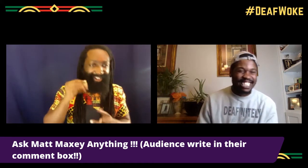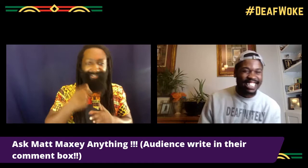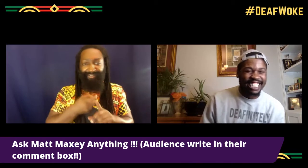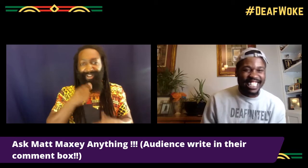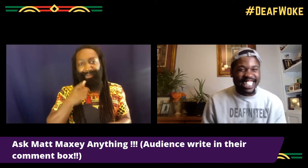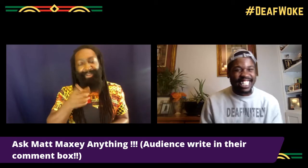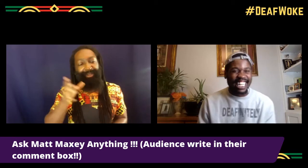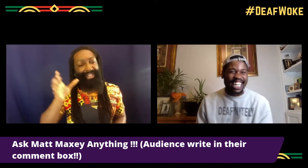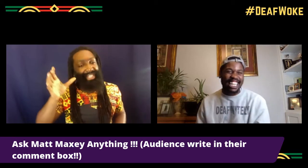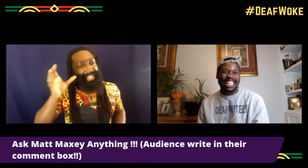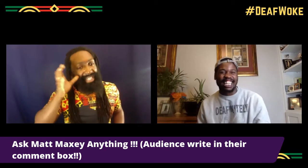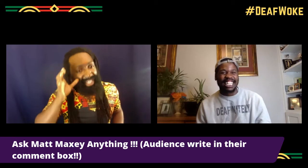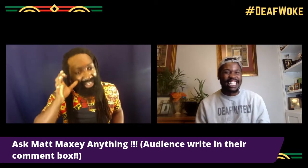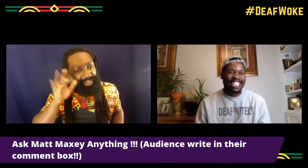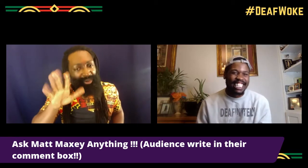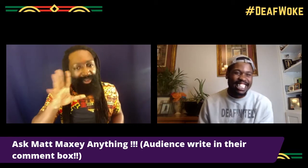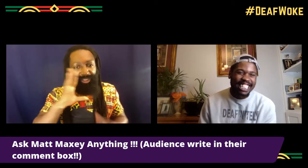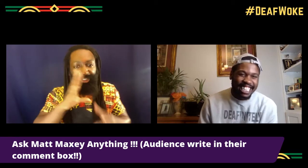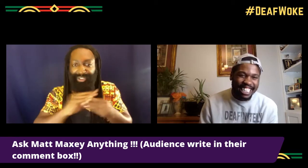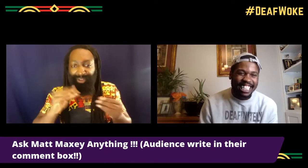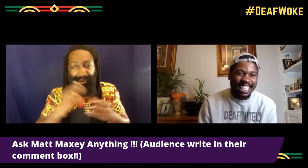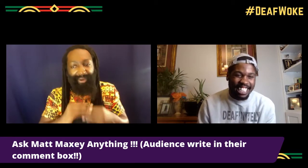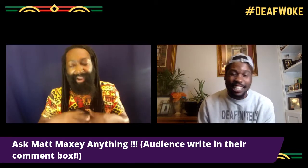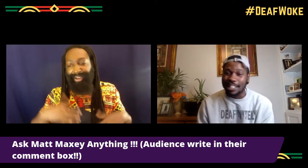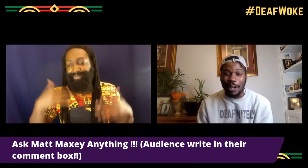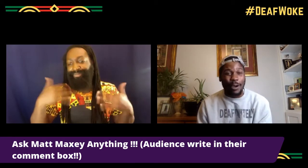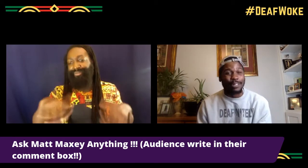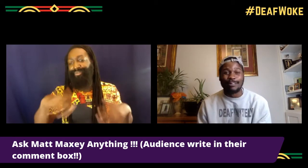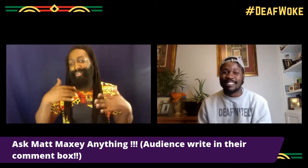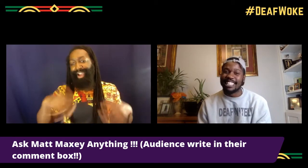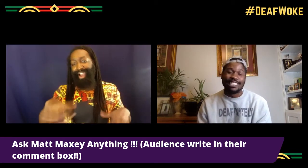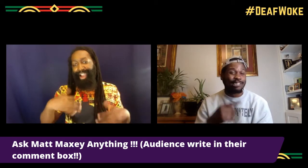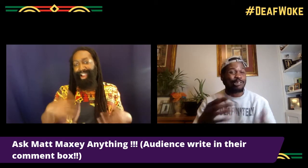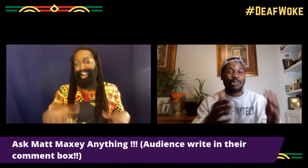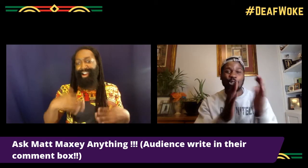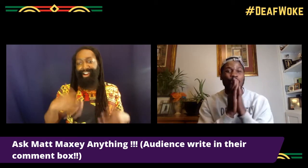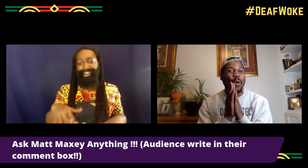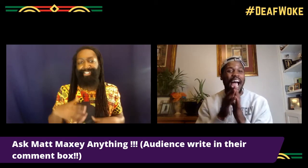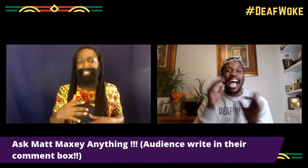It was a blessing, it was a gift to learn and to hear your story and...